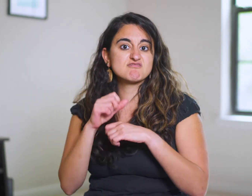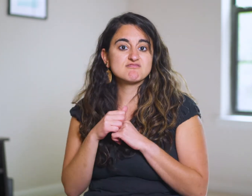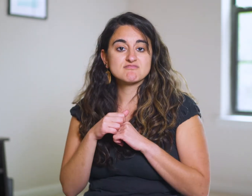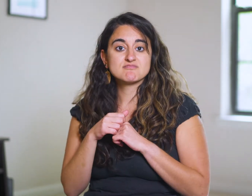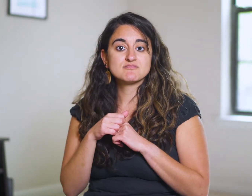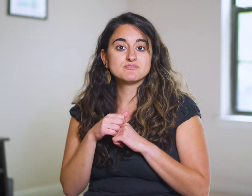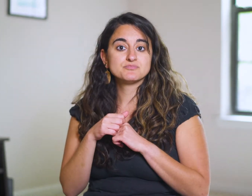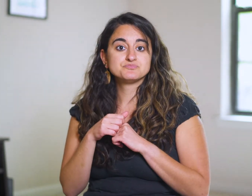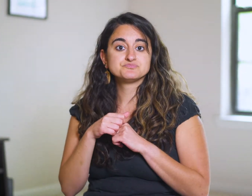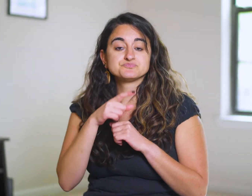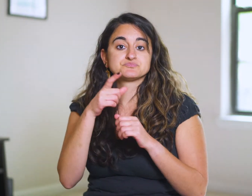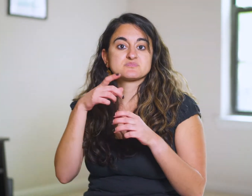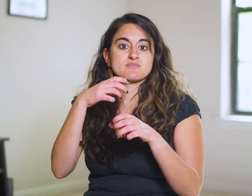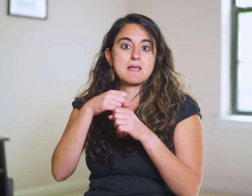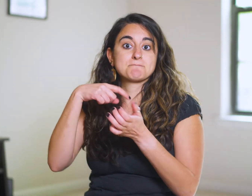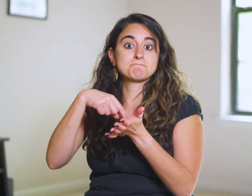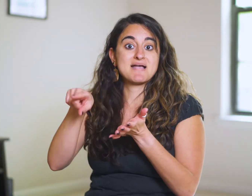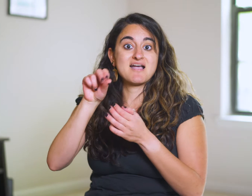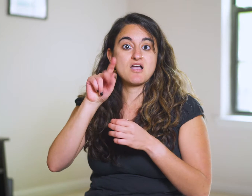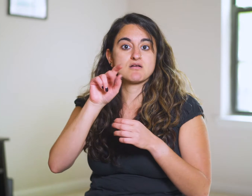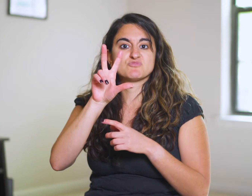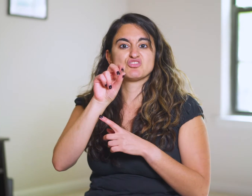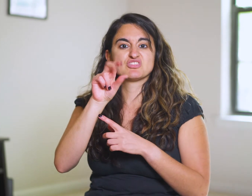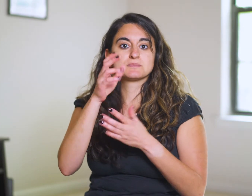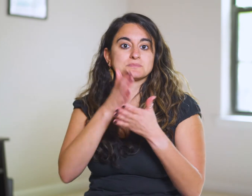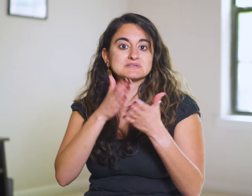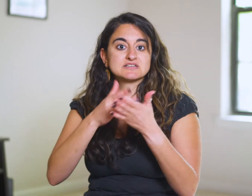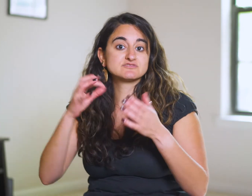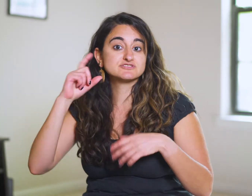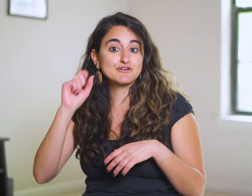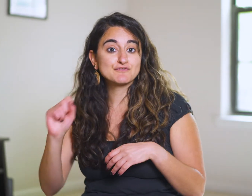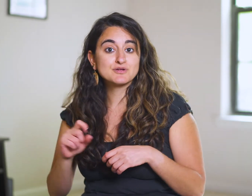He gets a payout of 30 pieces of silver